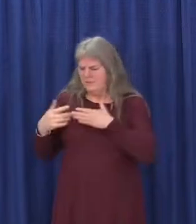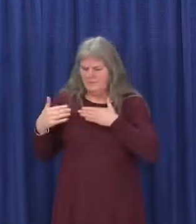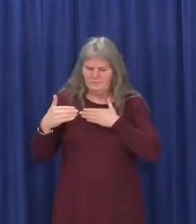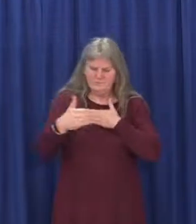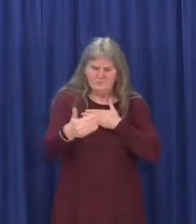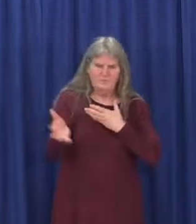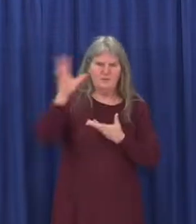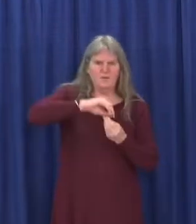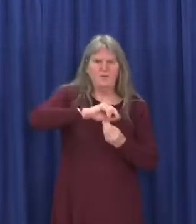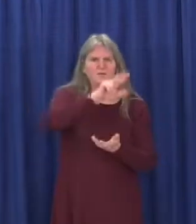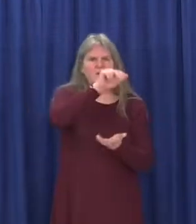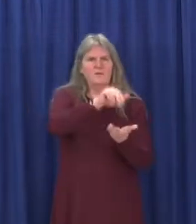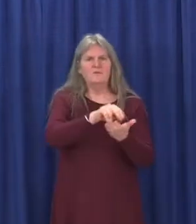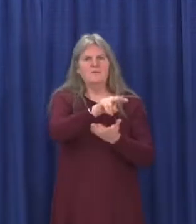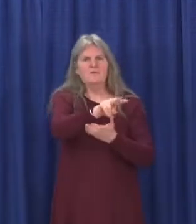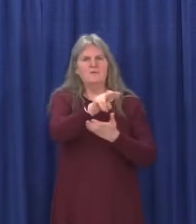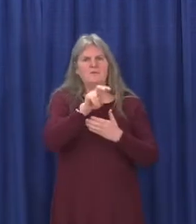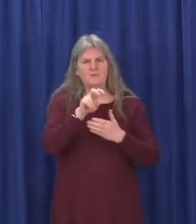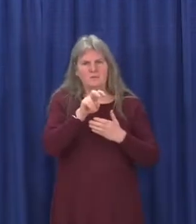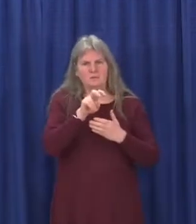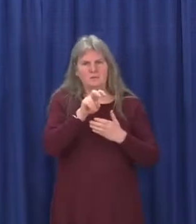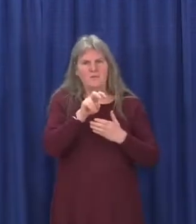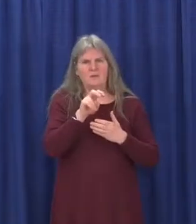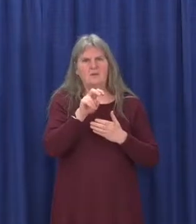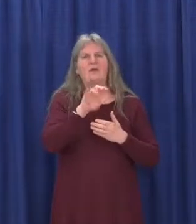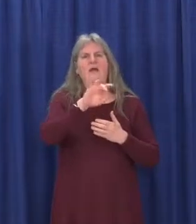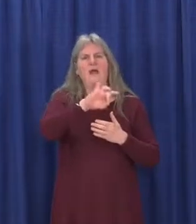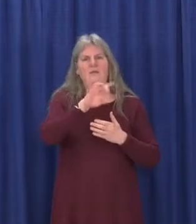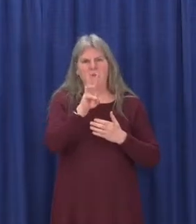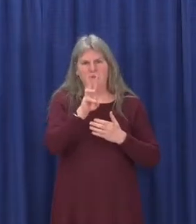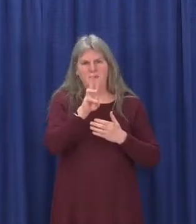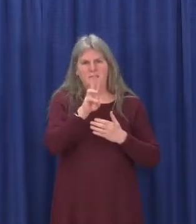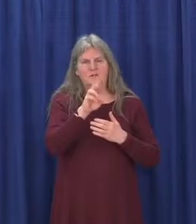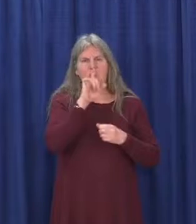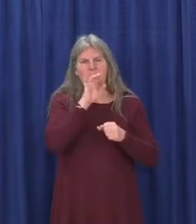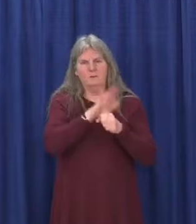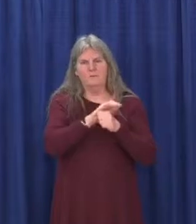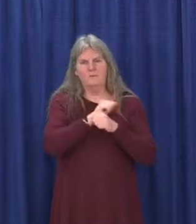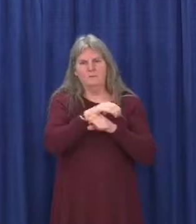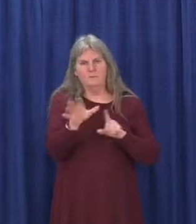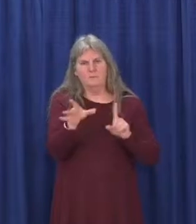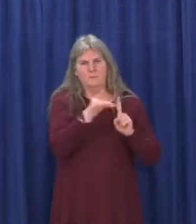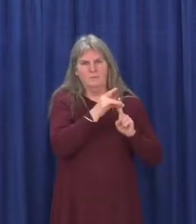3,286 confirmed Yukon cases.